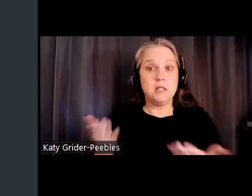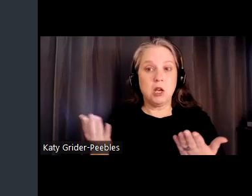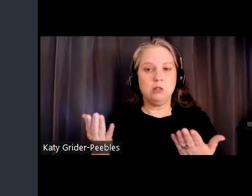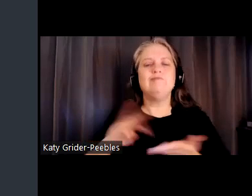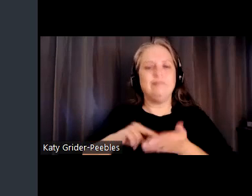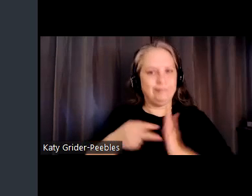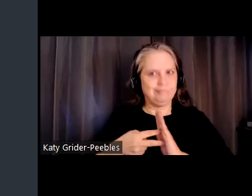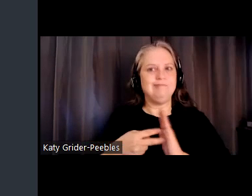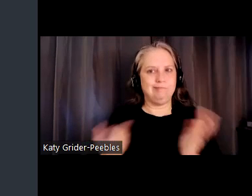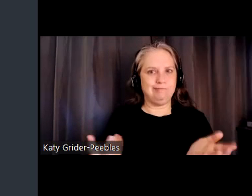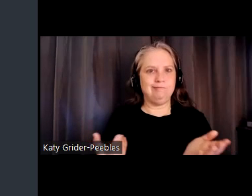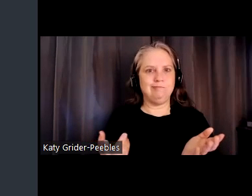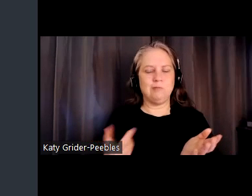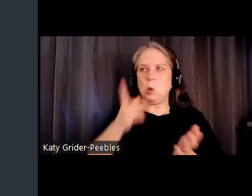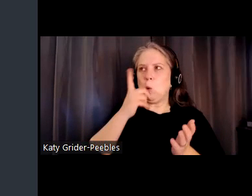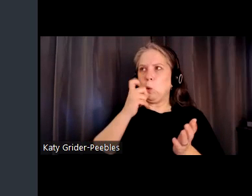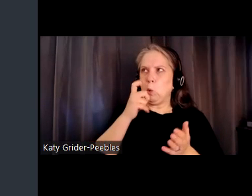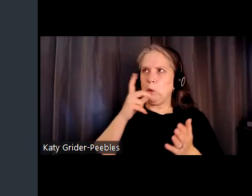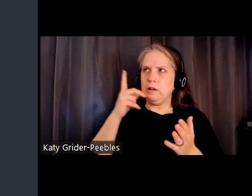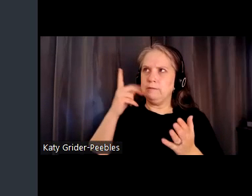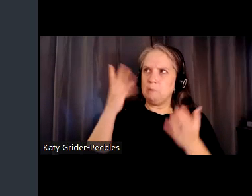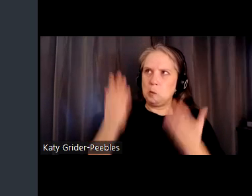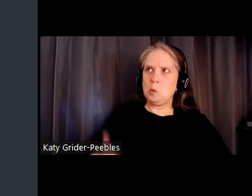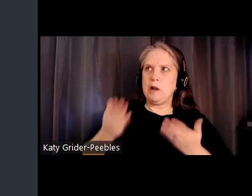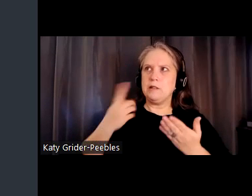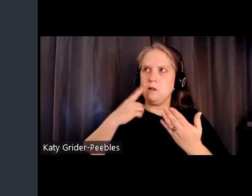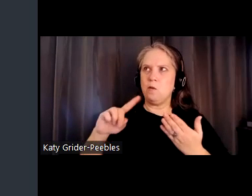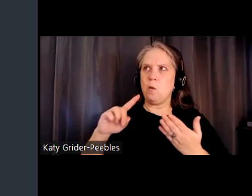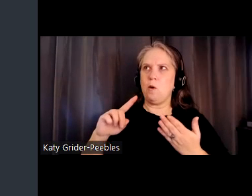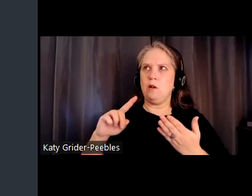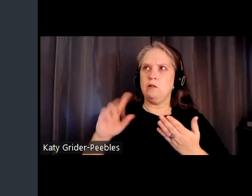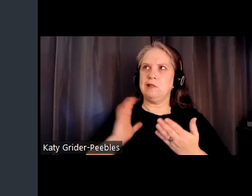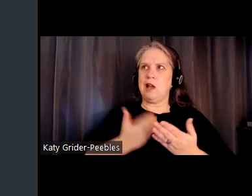We need to know who is in the room before we can begin acting since we know our audience.